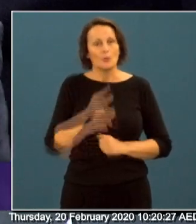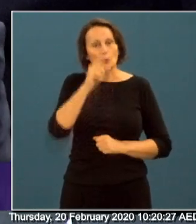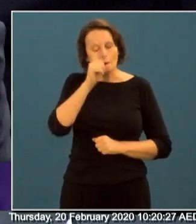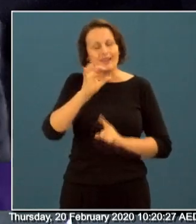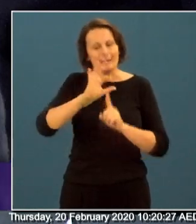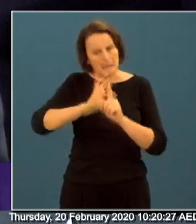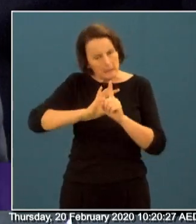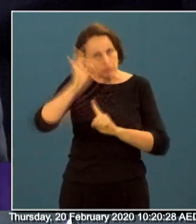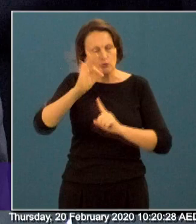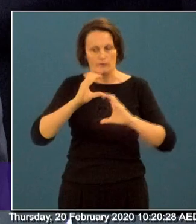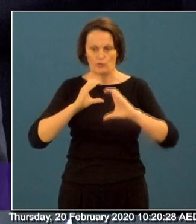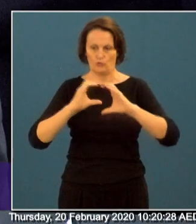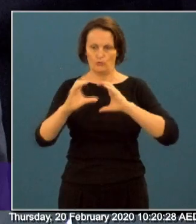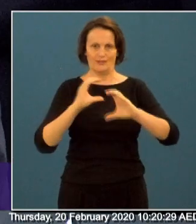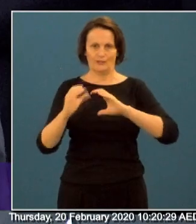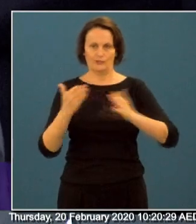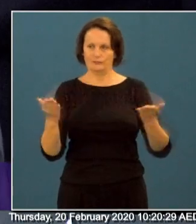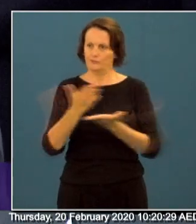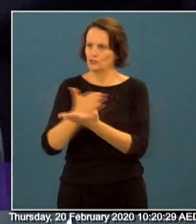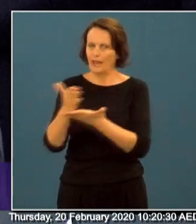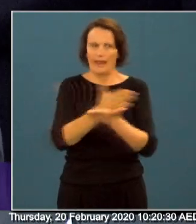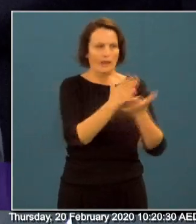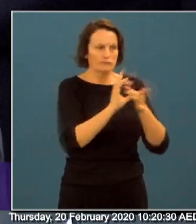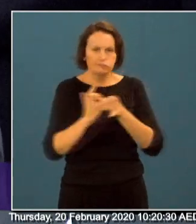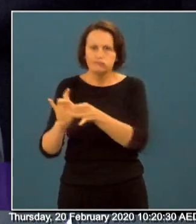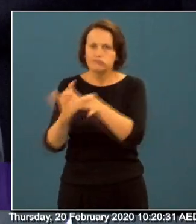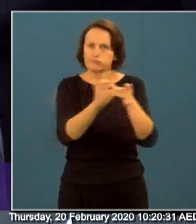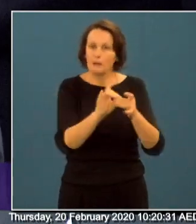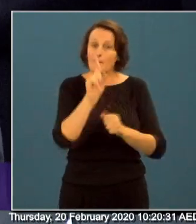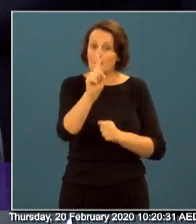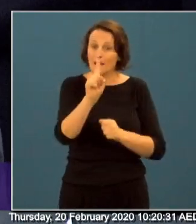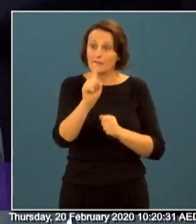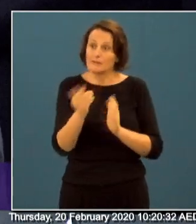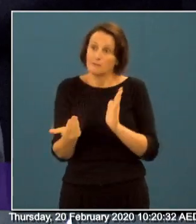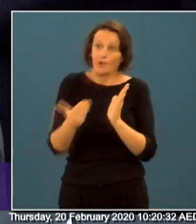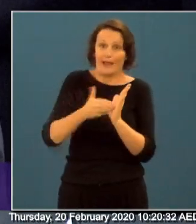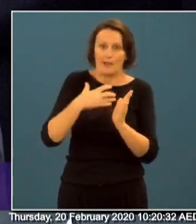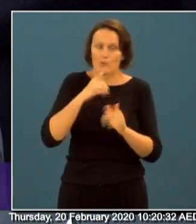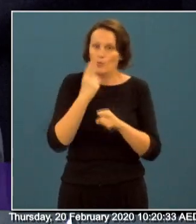the communication, but beyond that, I would argue that we need to think